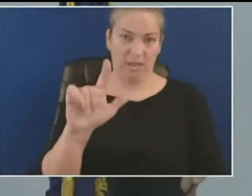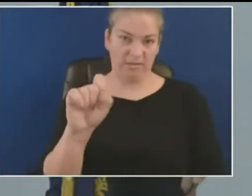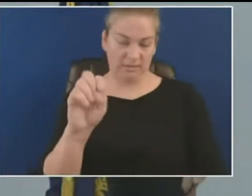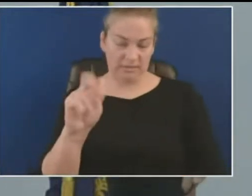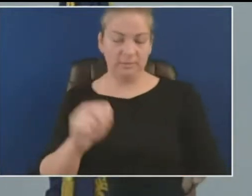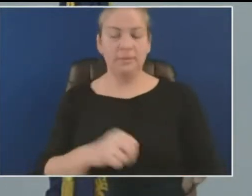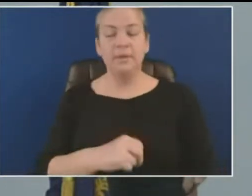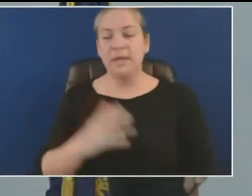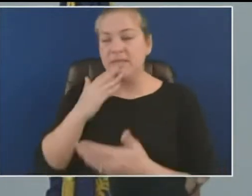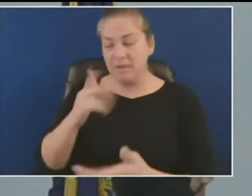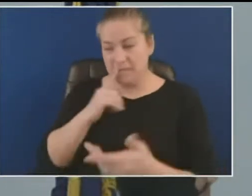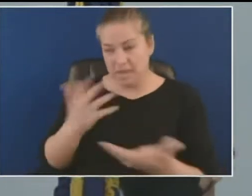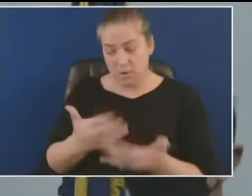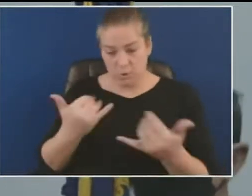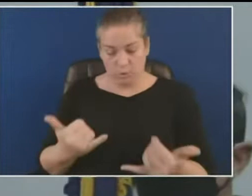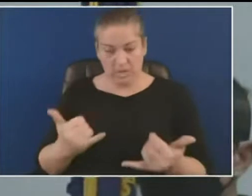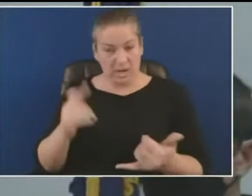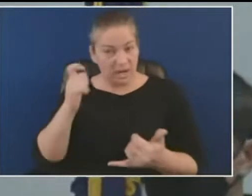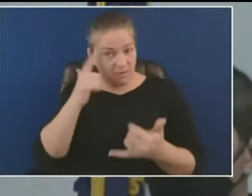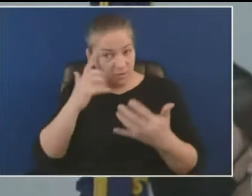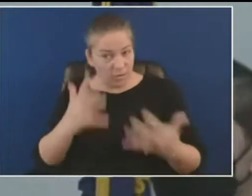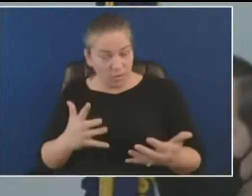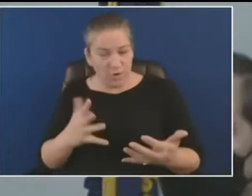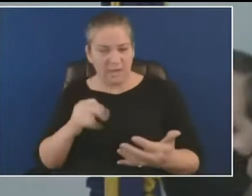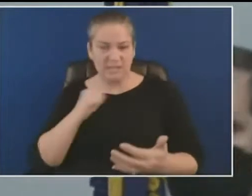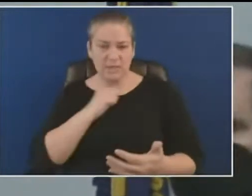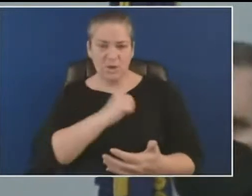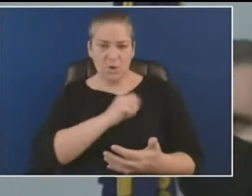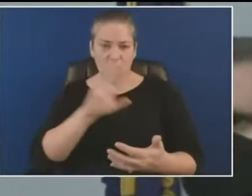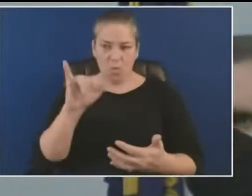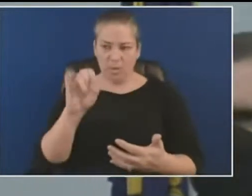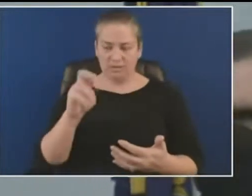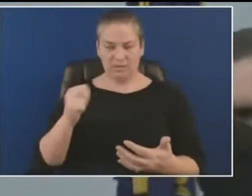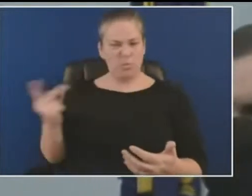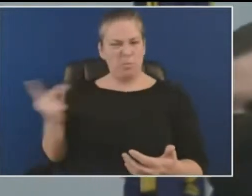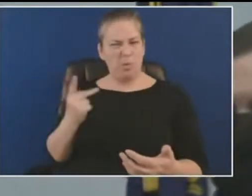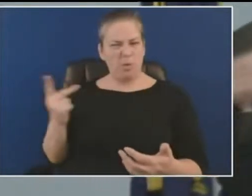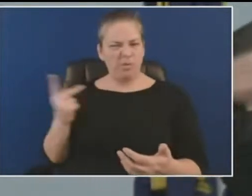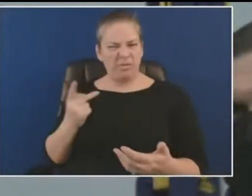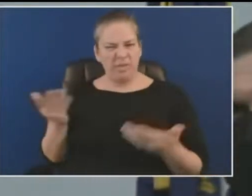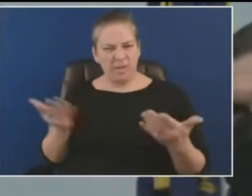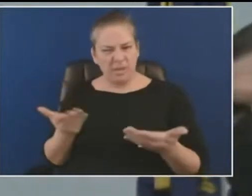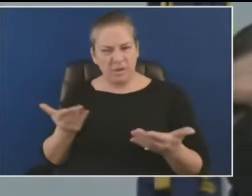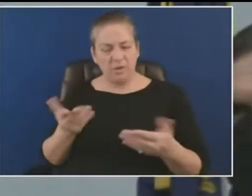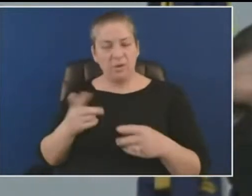Governor and Senator Wilson and I, on behalf of the Kentucky Senate and House stand United,